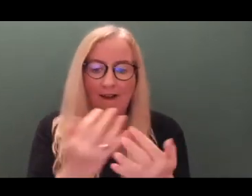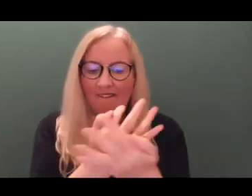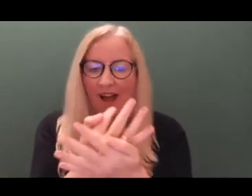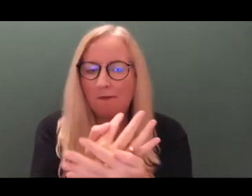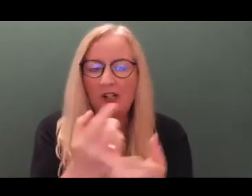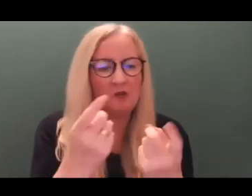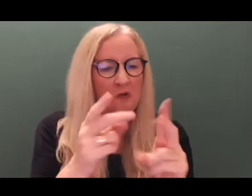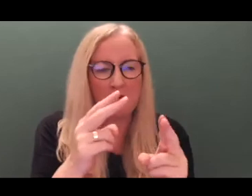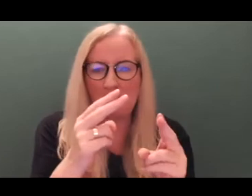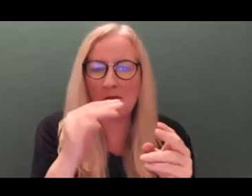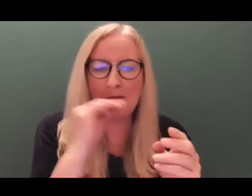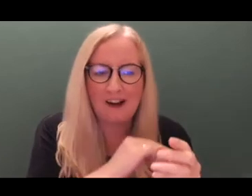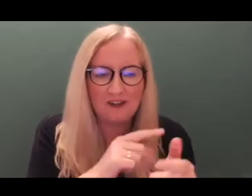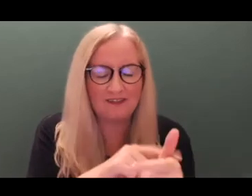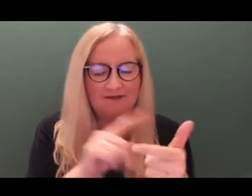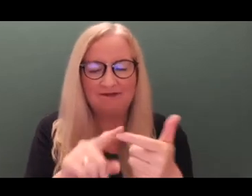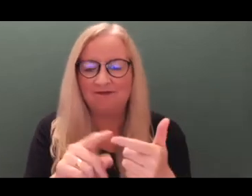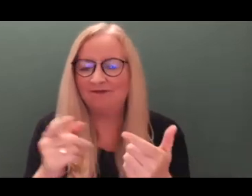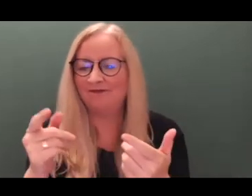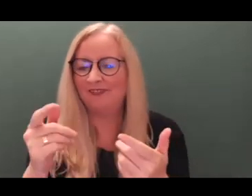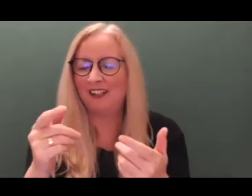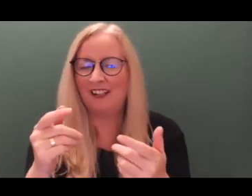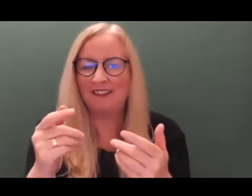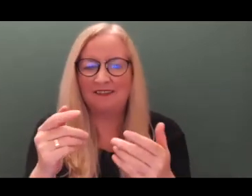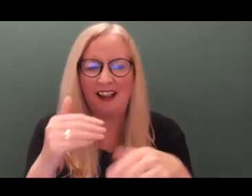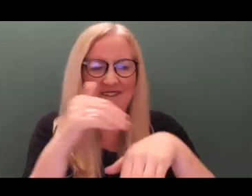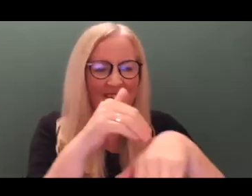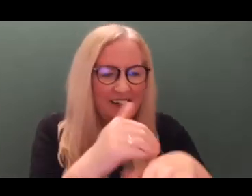that this agent is about undermining the role of families. That's not the function of the act.